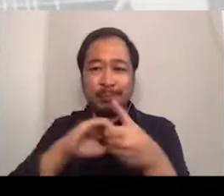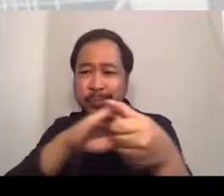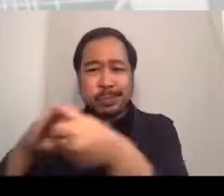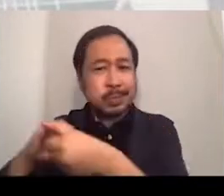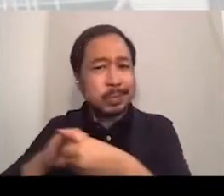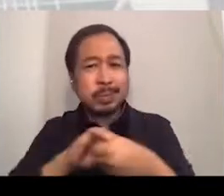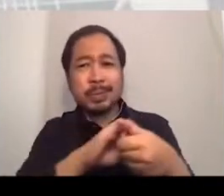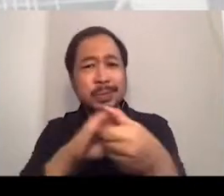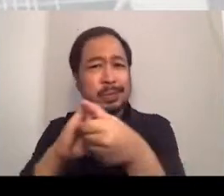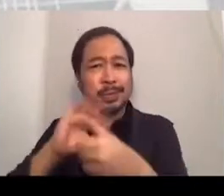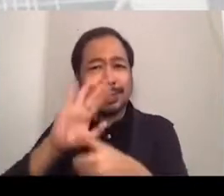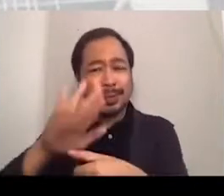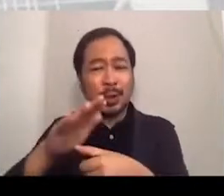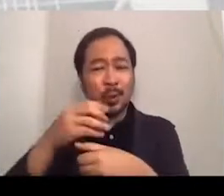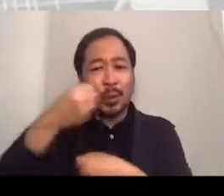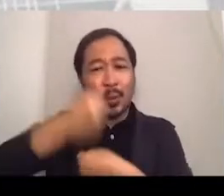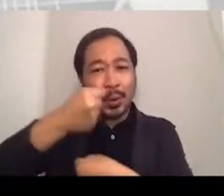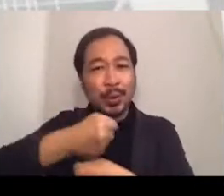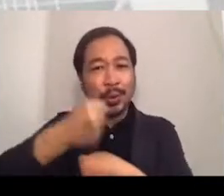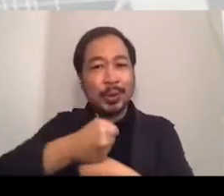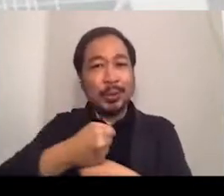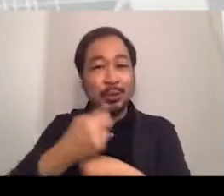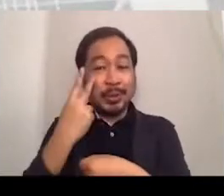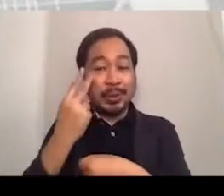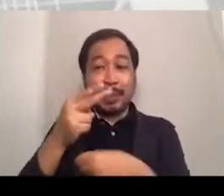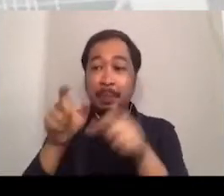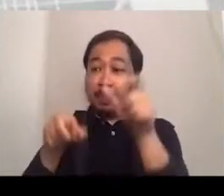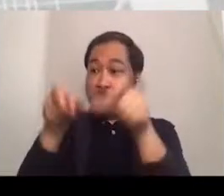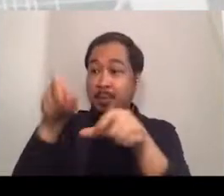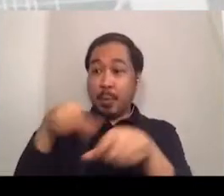but it is also heartening to hear the stories of individual people